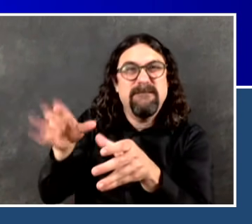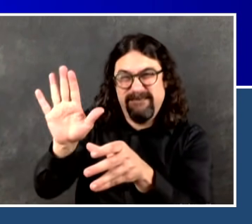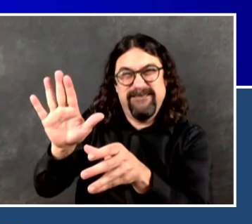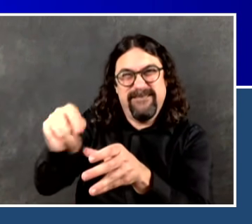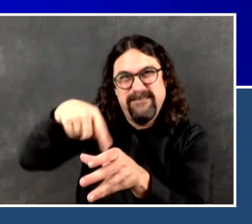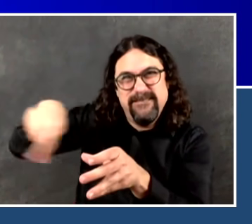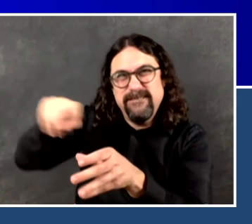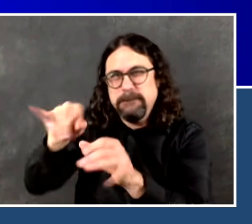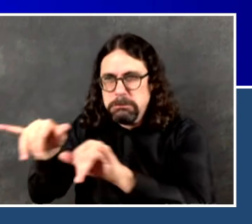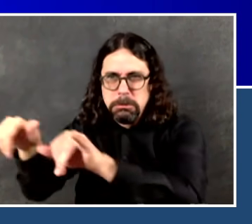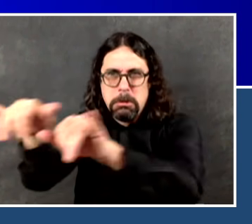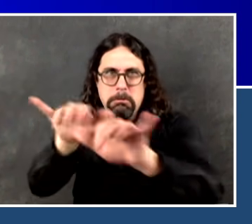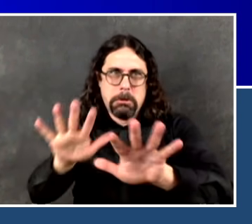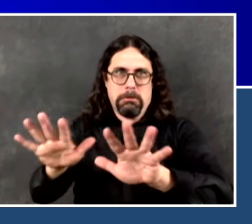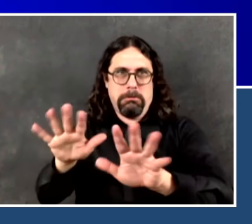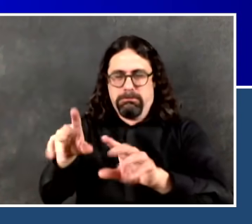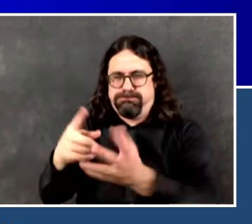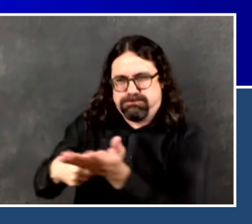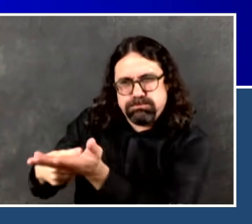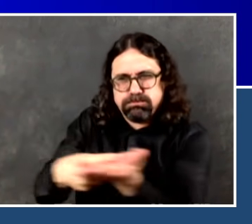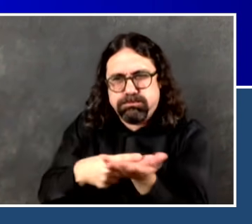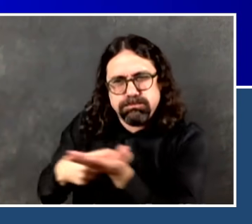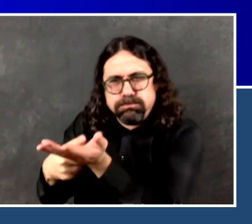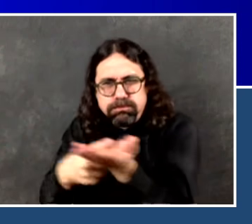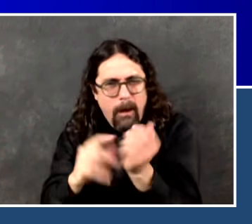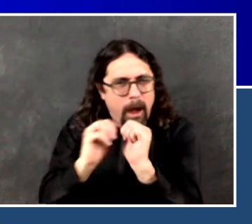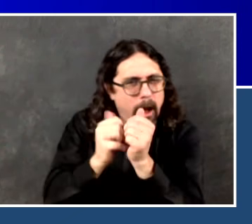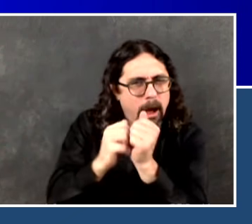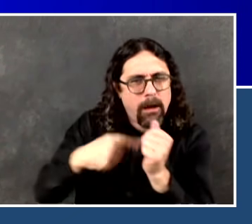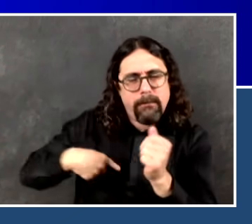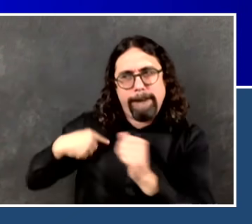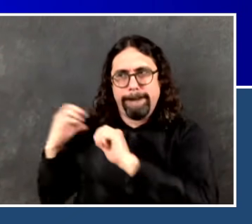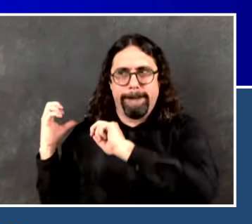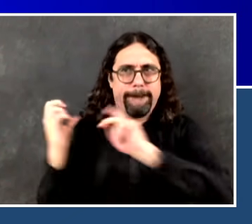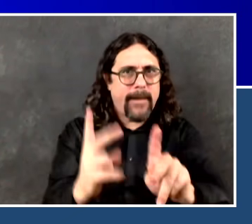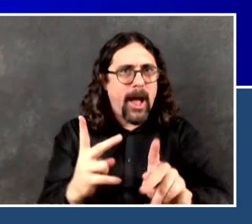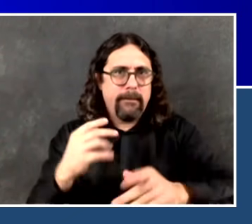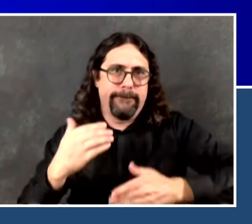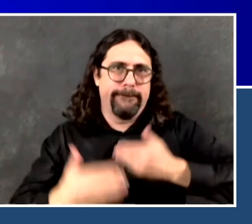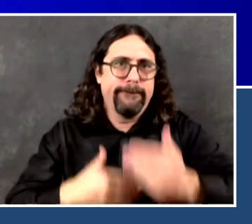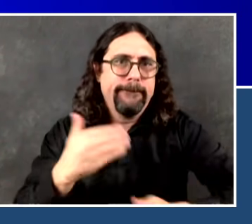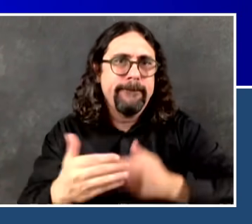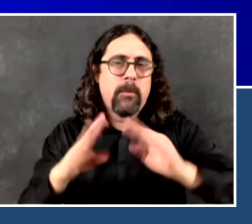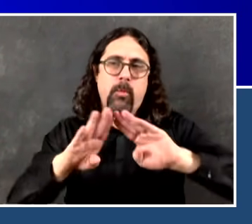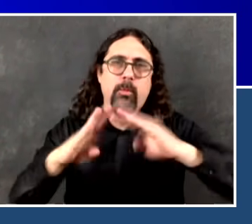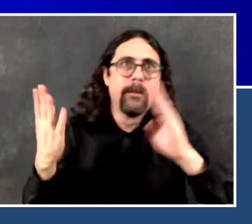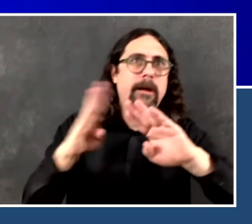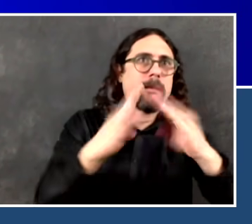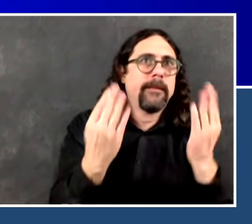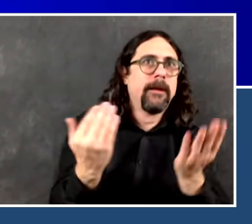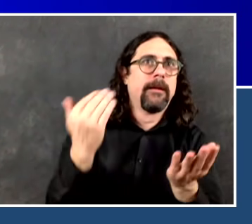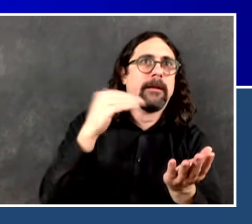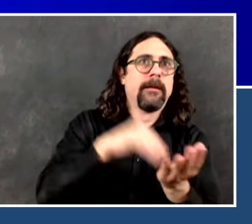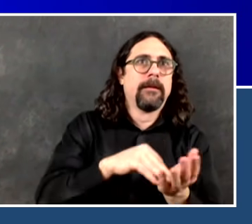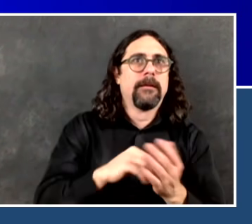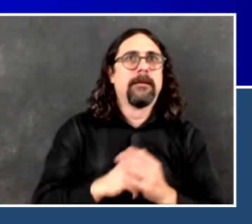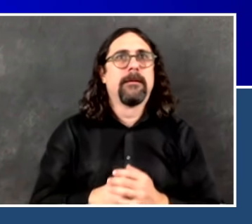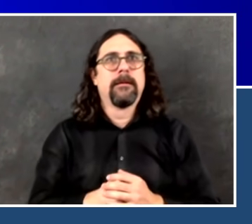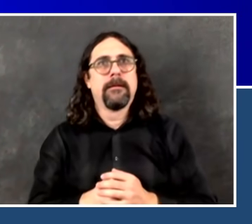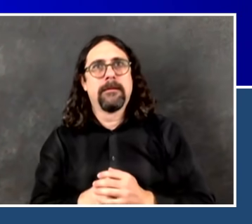ACTIONS TO OPEN UP AND THEN TO VENIISON OUR FUTURE AND BUILD OUR FUTURE. THERE WILL BE ONE FOR LABOR. WE HAVE TO HEAR